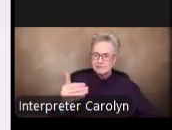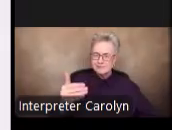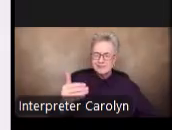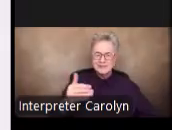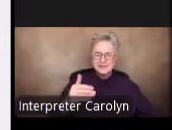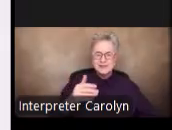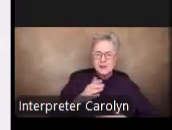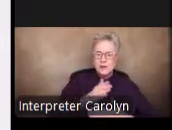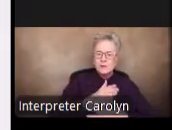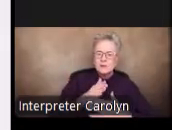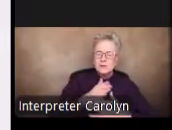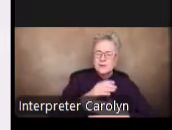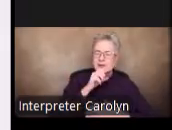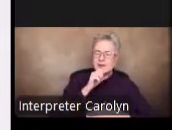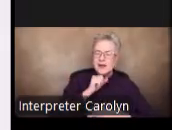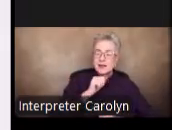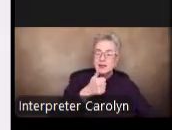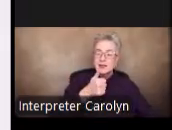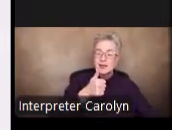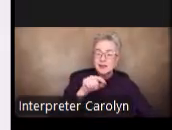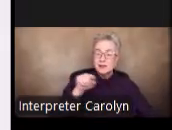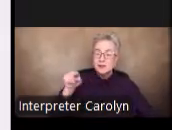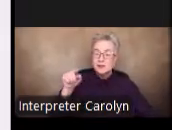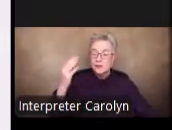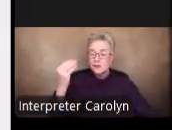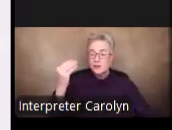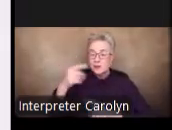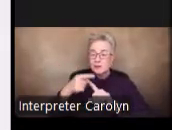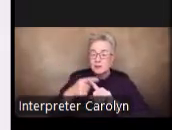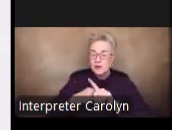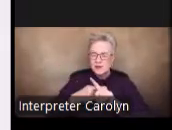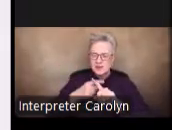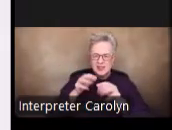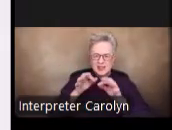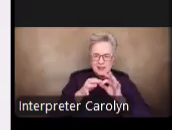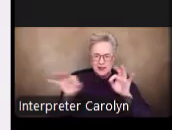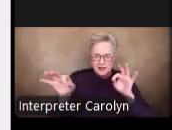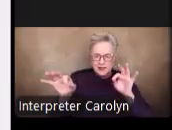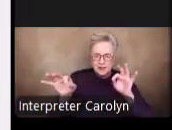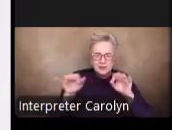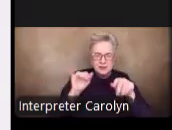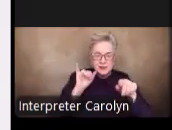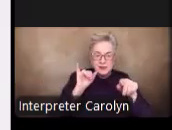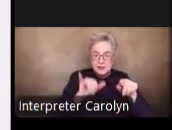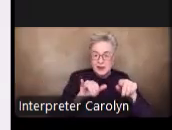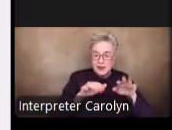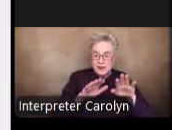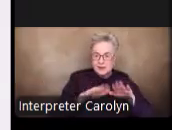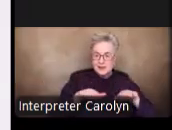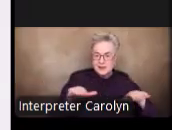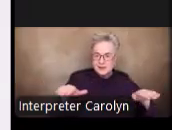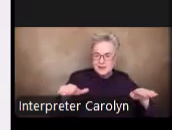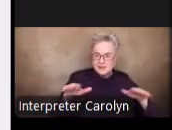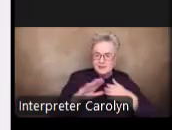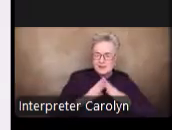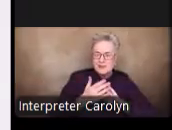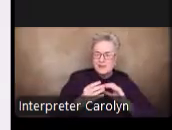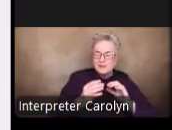14 months we begin closing the structure in with walls, and these are the child's first meaningful words or signs.